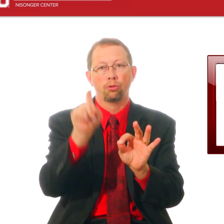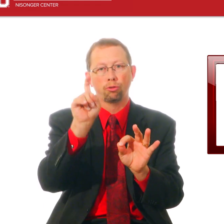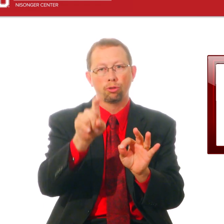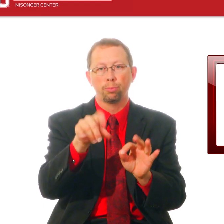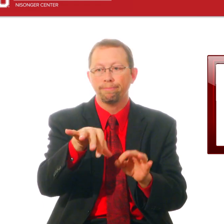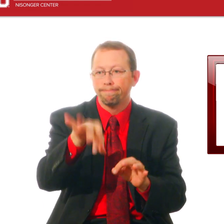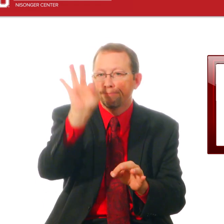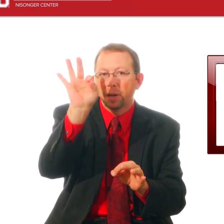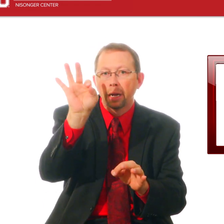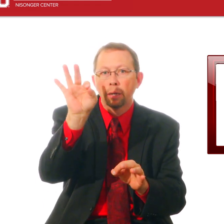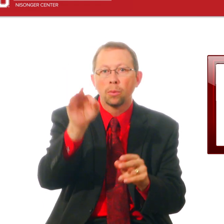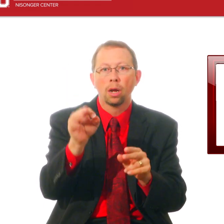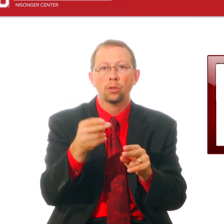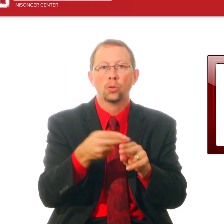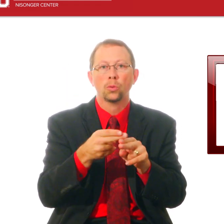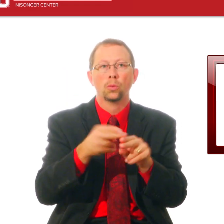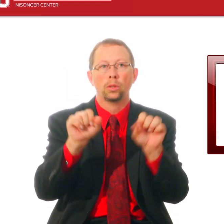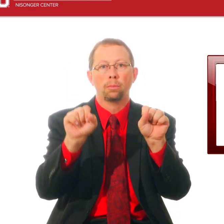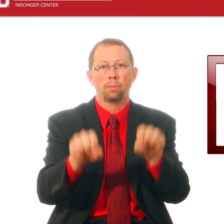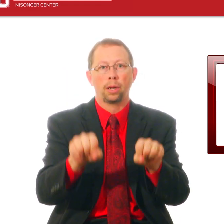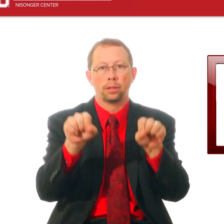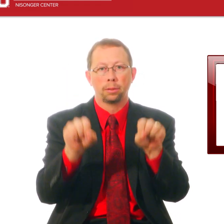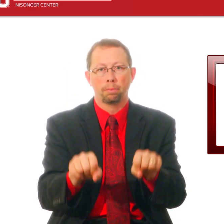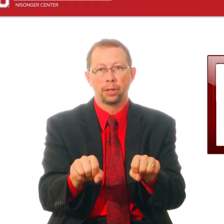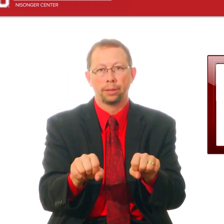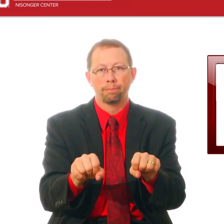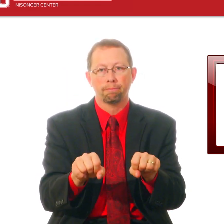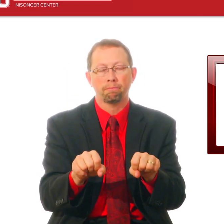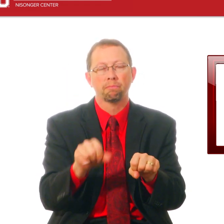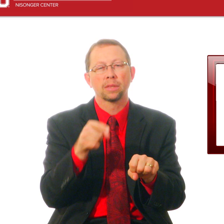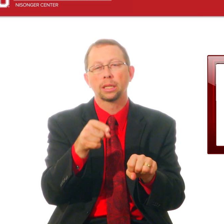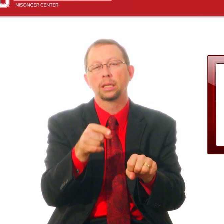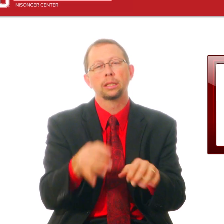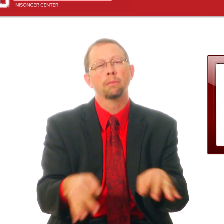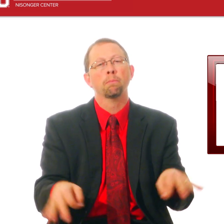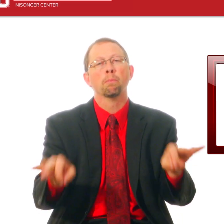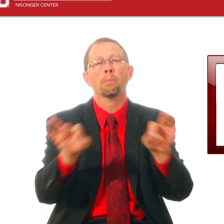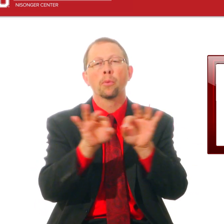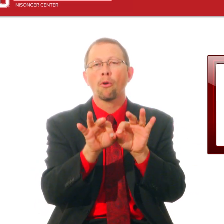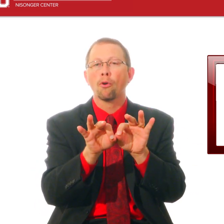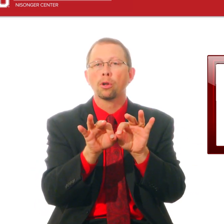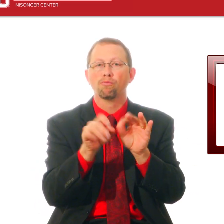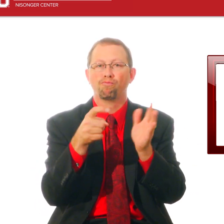an interpreter should be located as soon as possible.